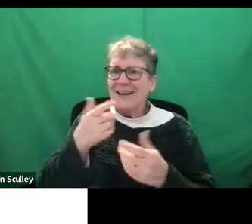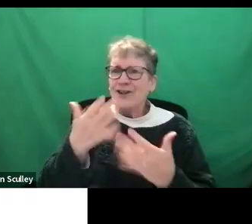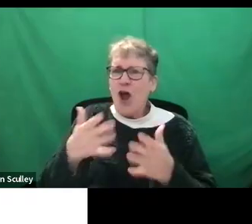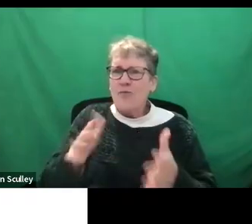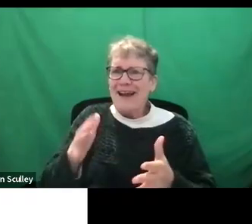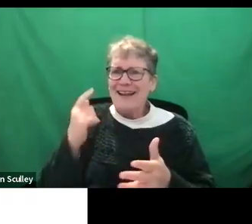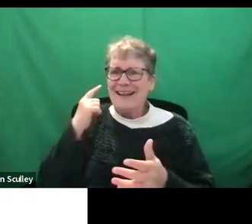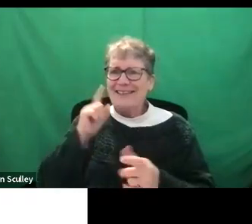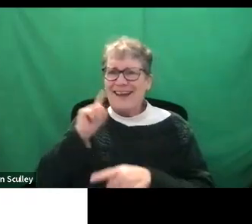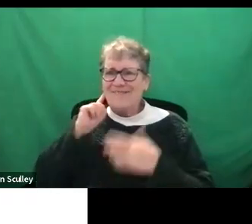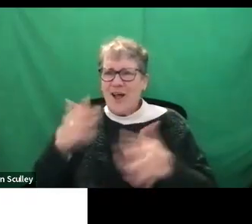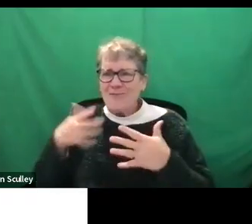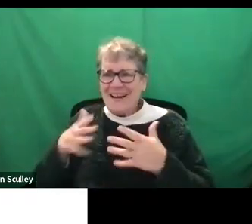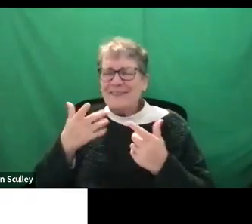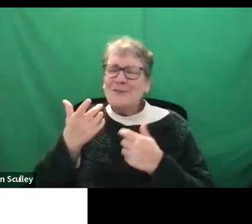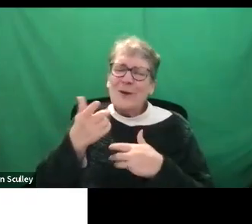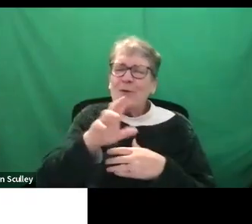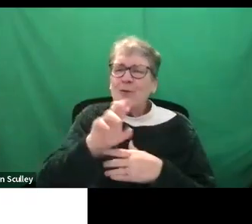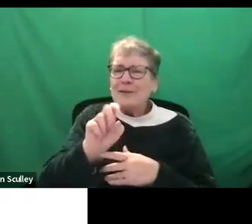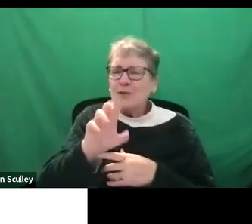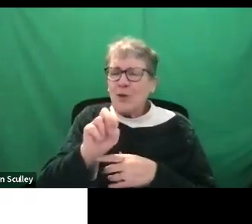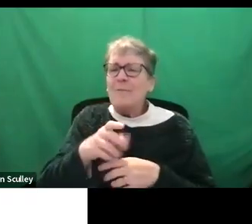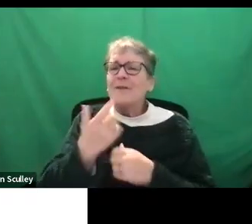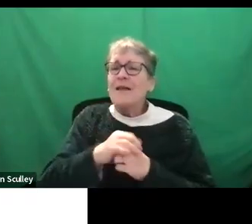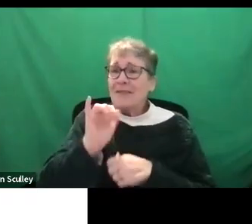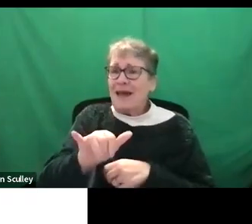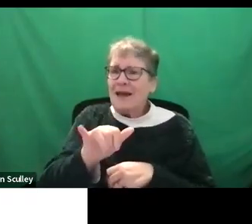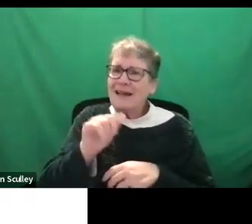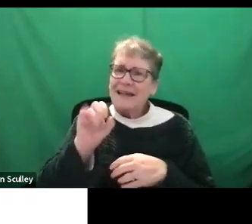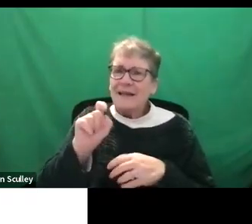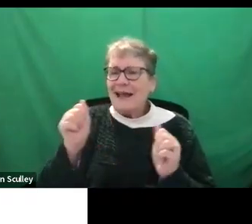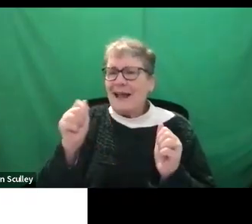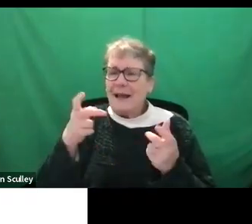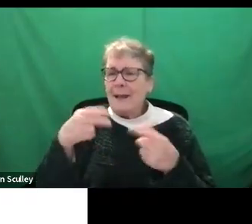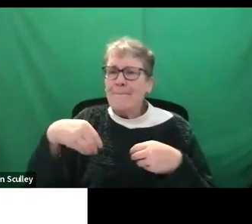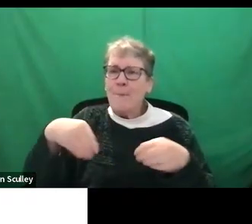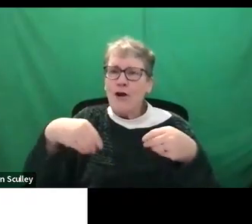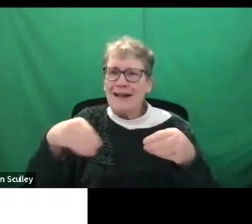"restoring hearing" or fixing them. But the-- they're already Deaf,